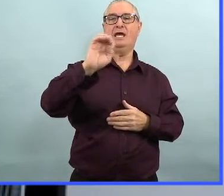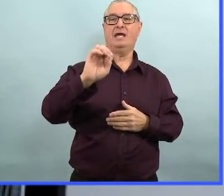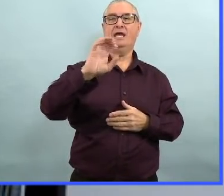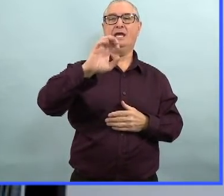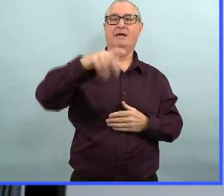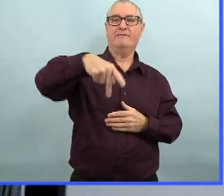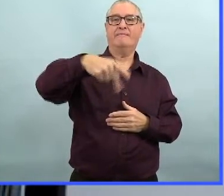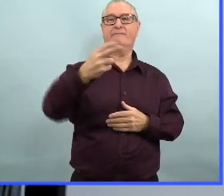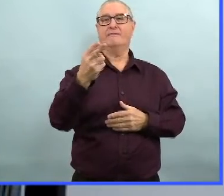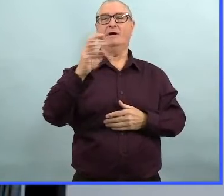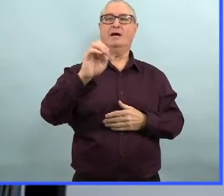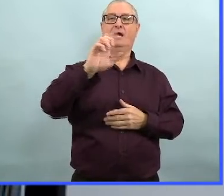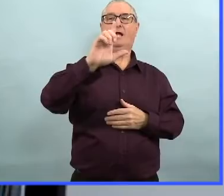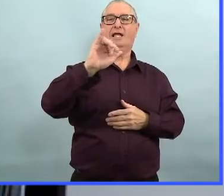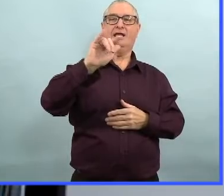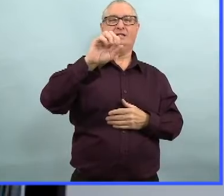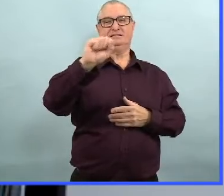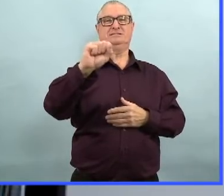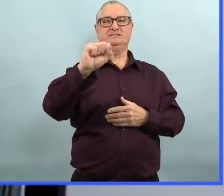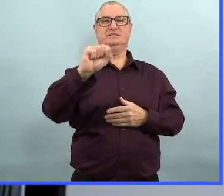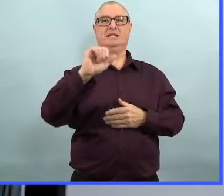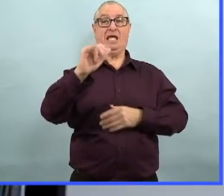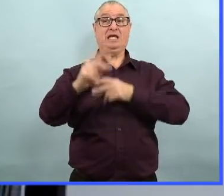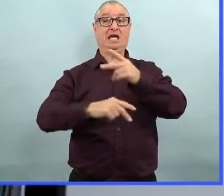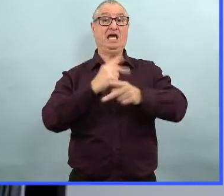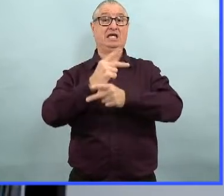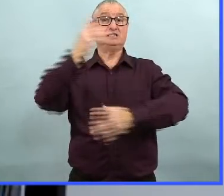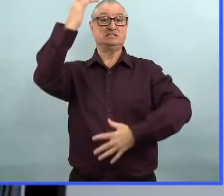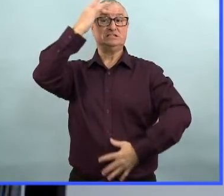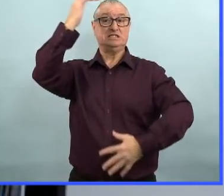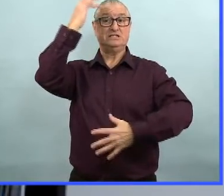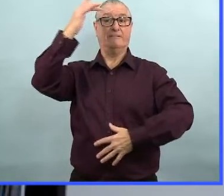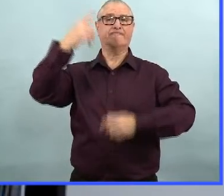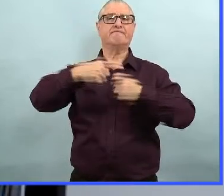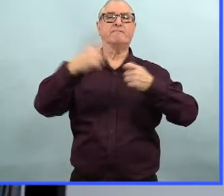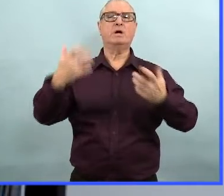in the first year and then regular re-vaccination at intervals of three to five years after that